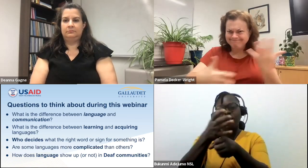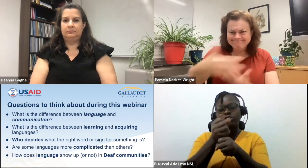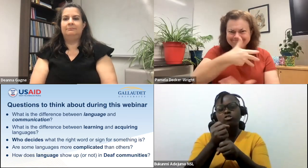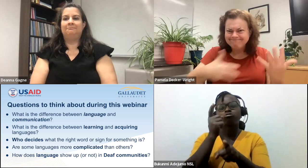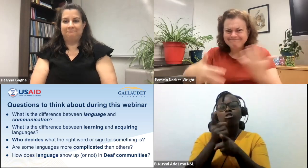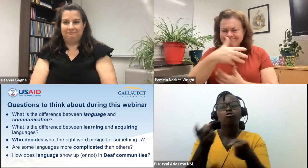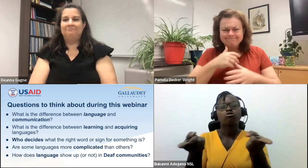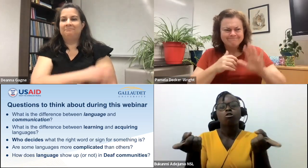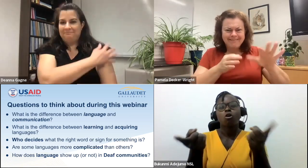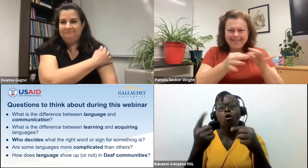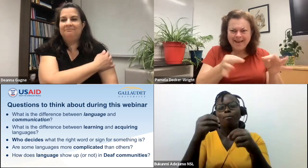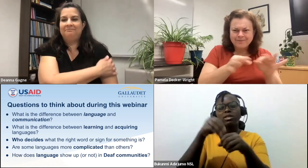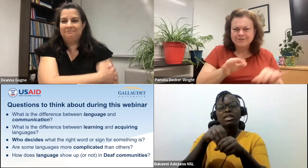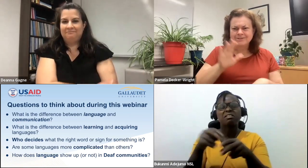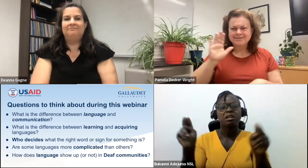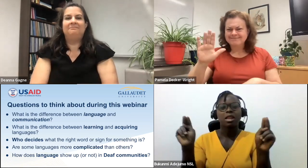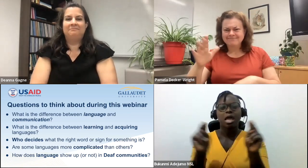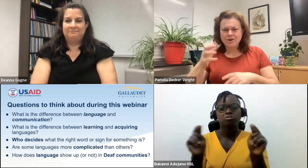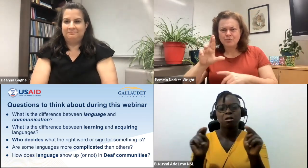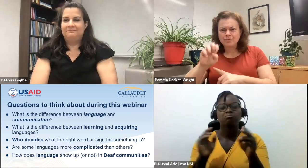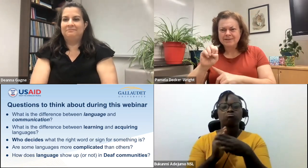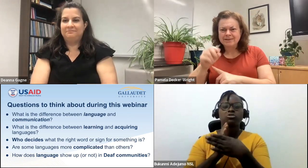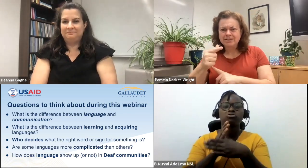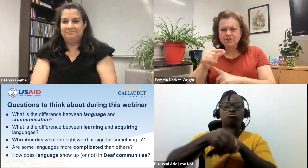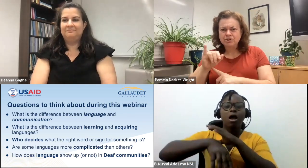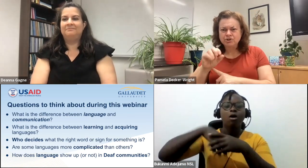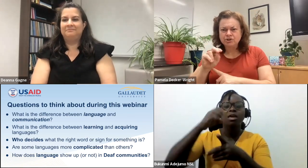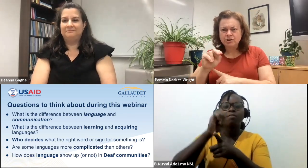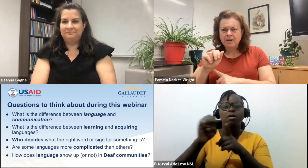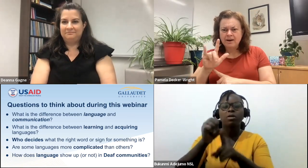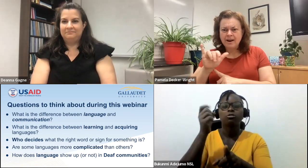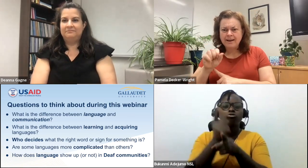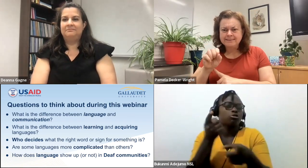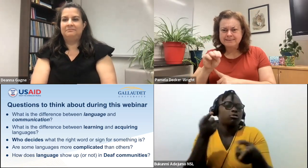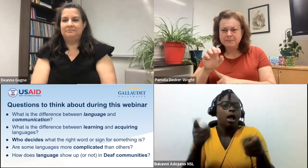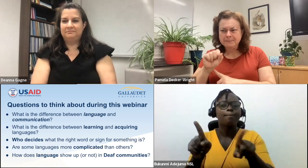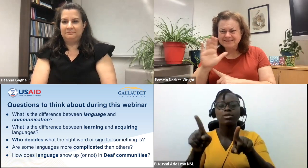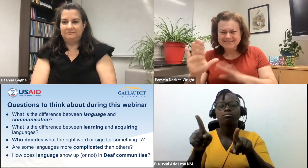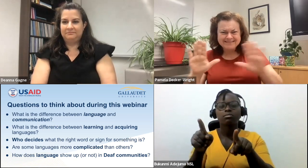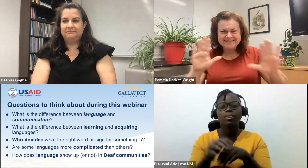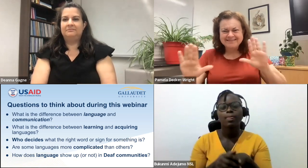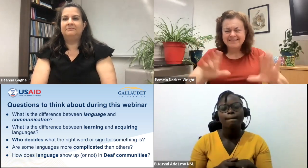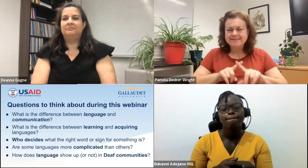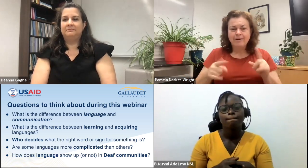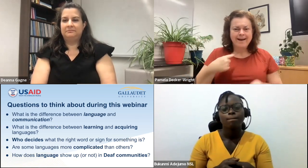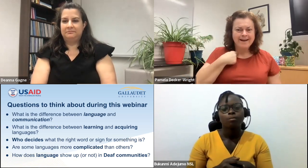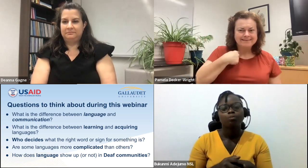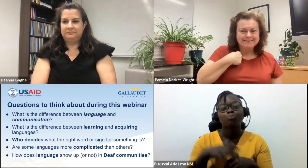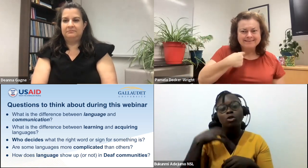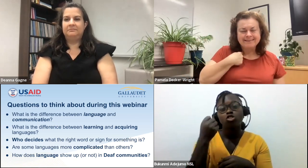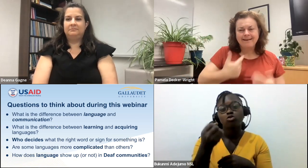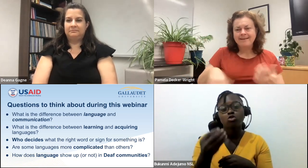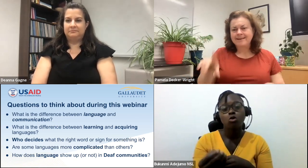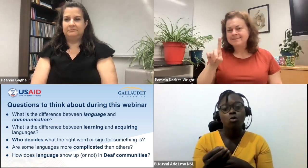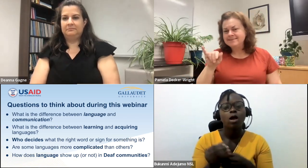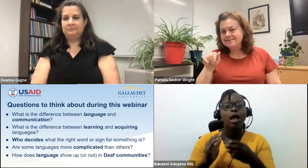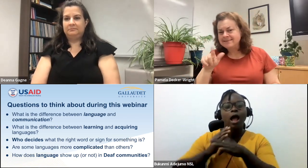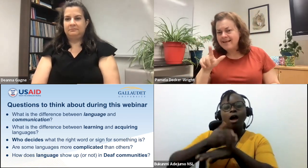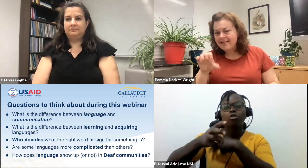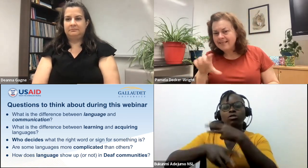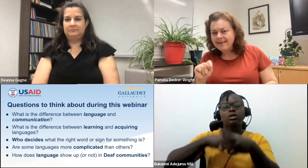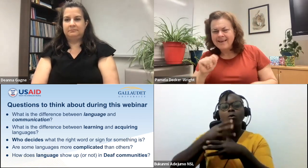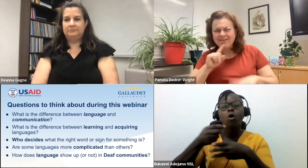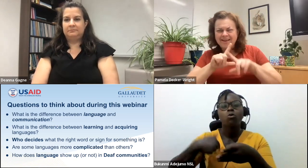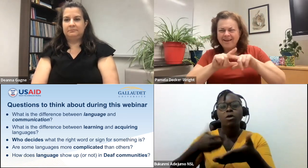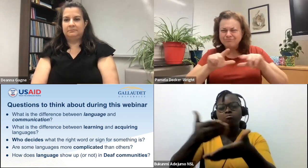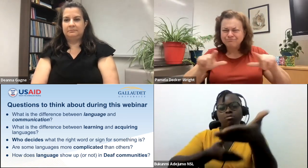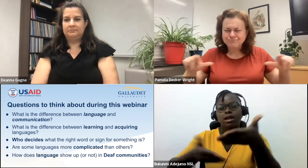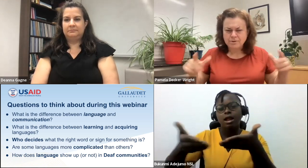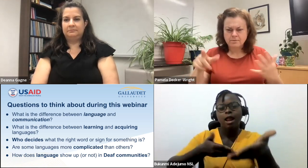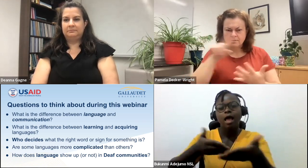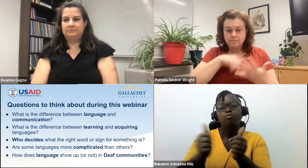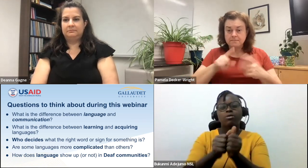So across the world we interact with many different people, and they are different languages. You're different regionalisms that happen in languages. They're different dialects